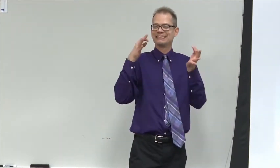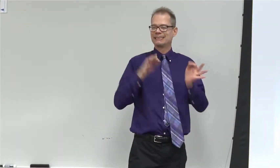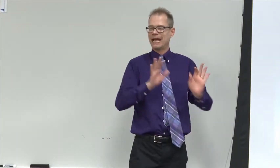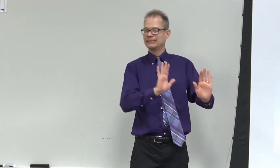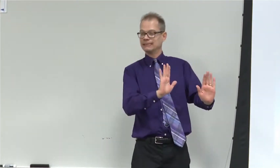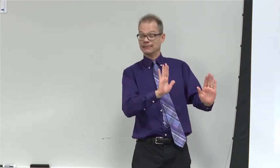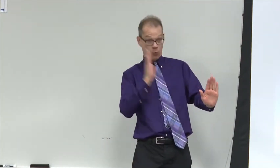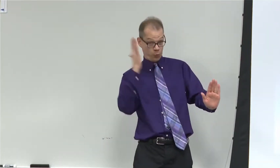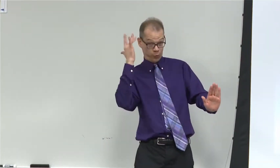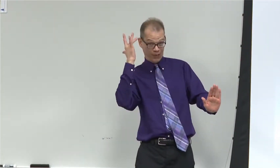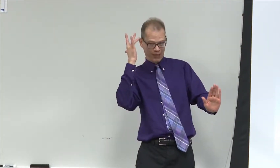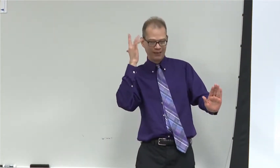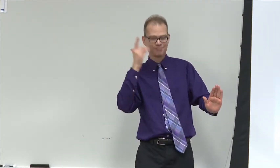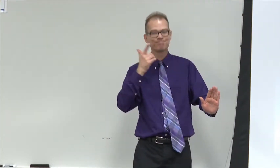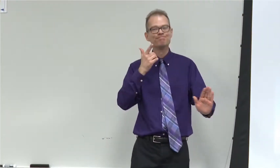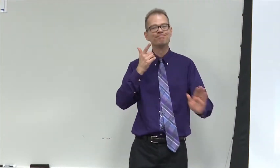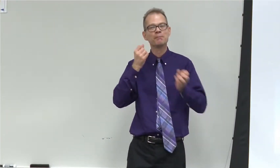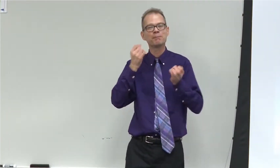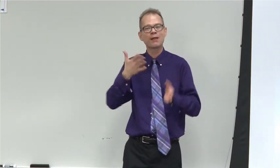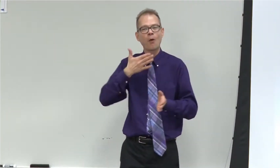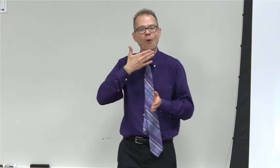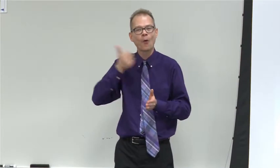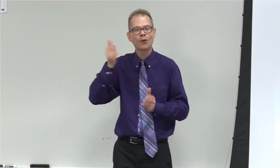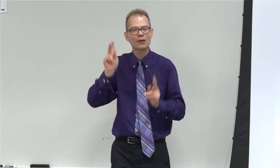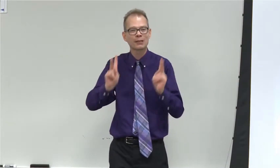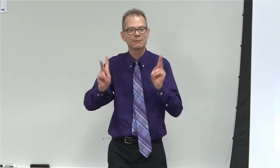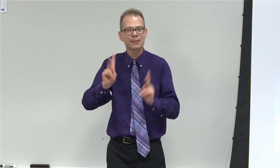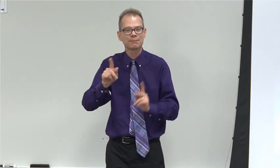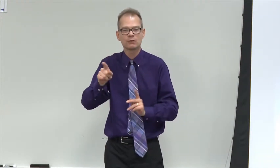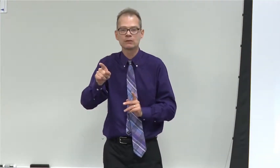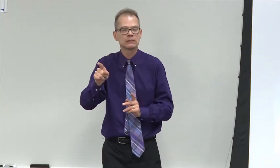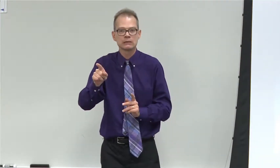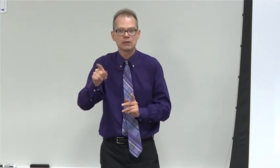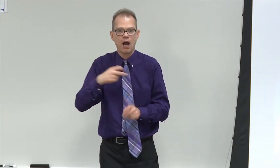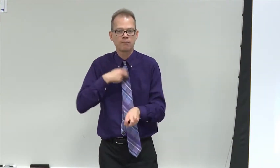but then I decided against it because many of the older people